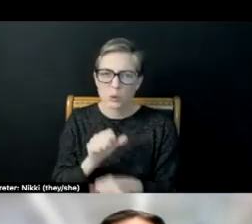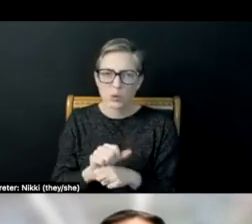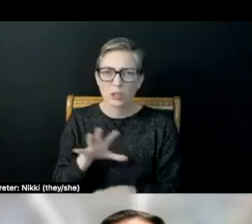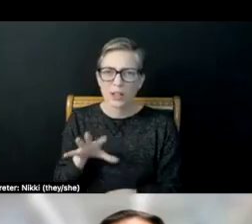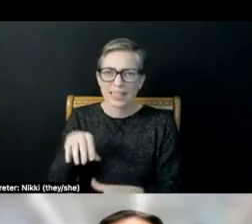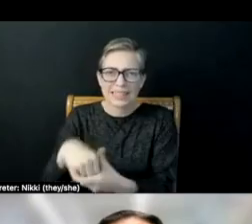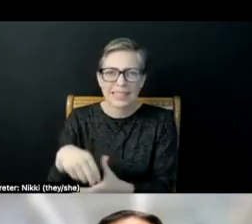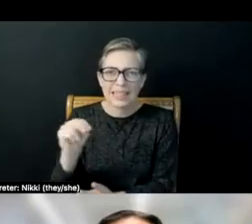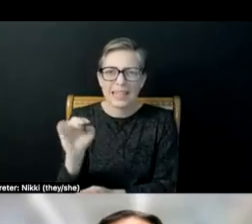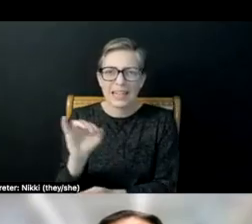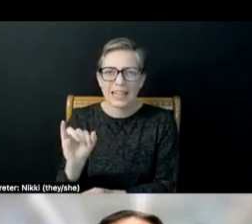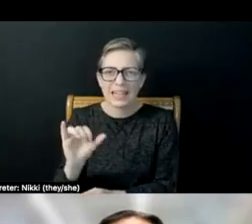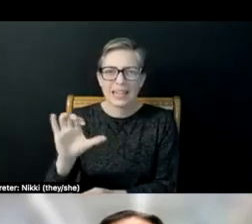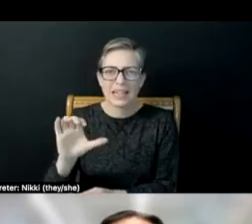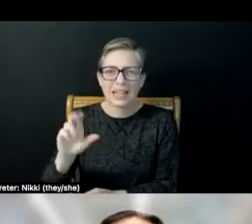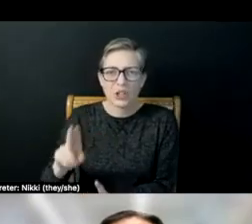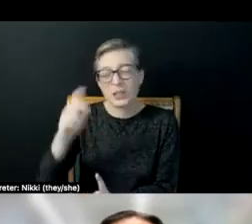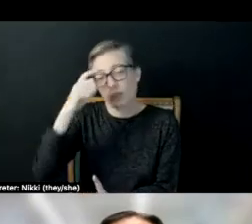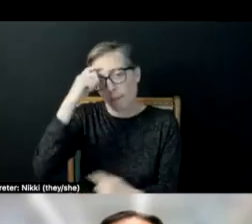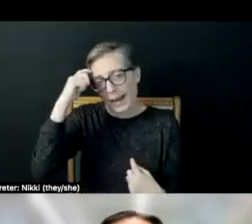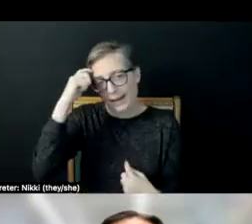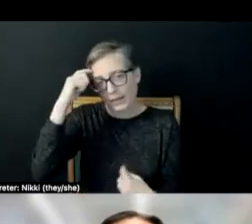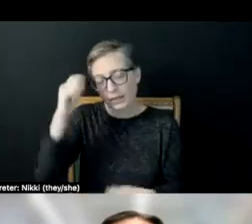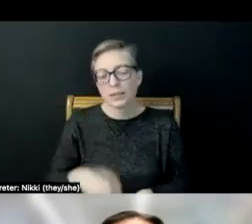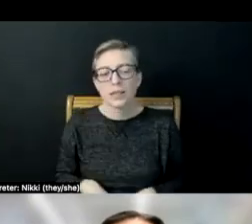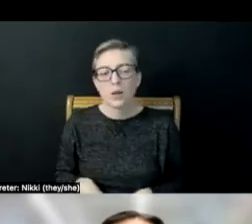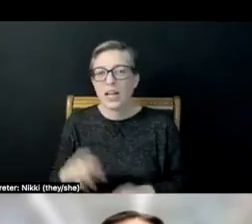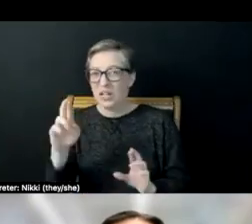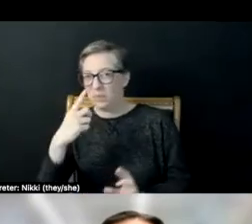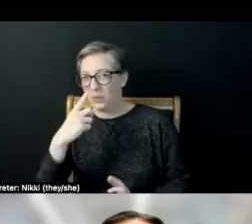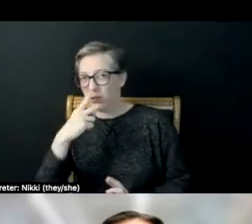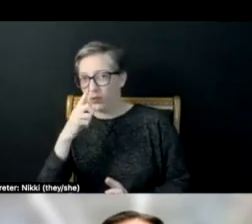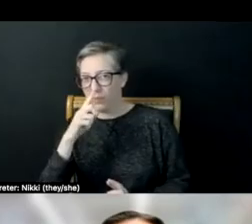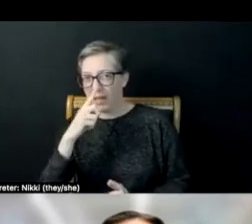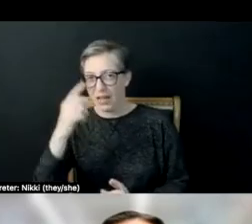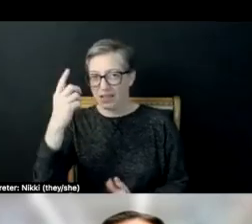but I've actually written down what I would like to say - it can be really emotional for me.